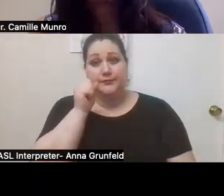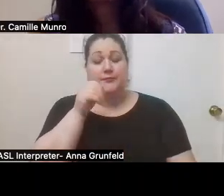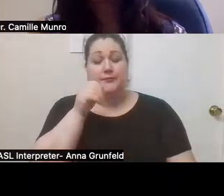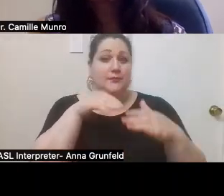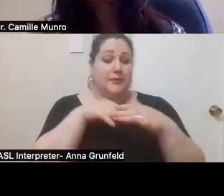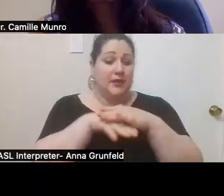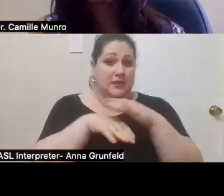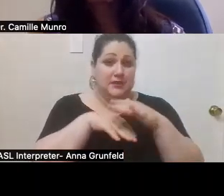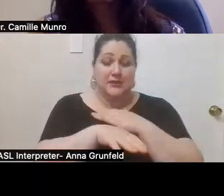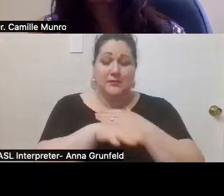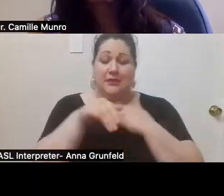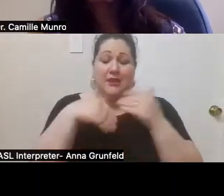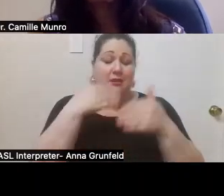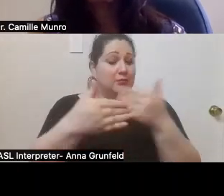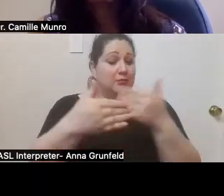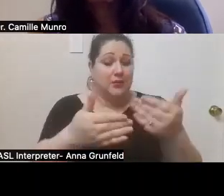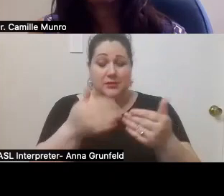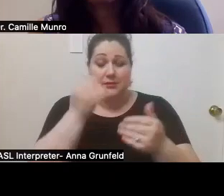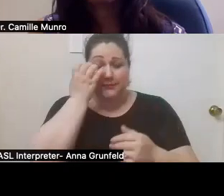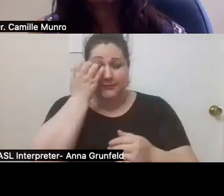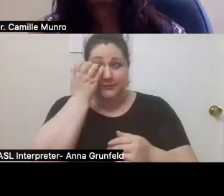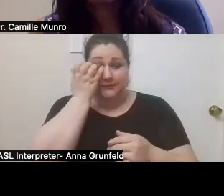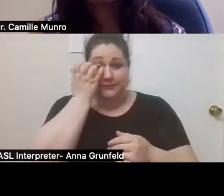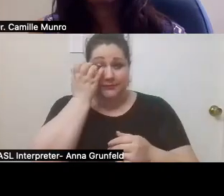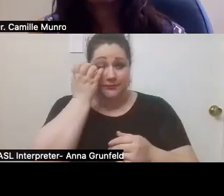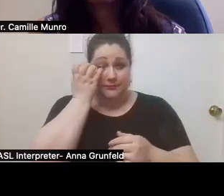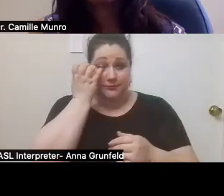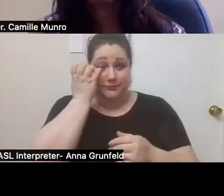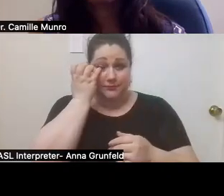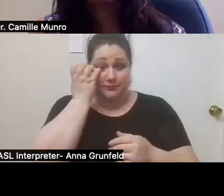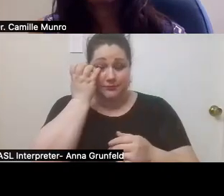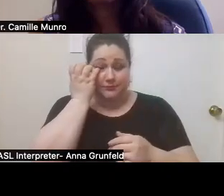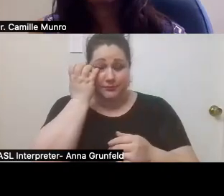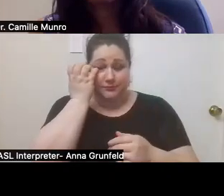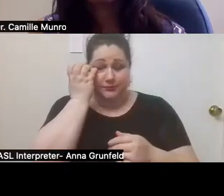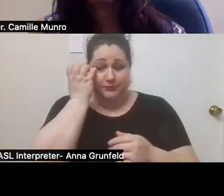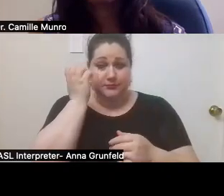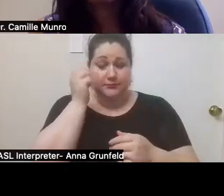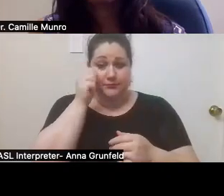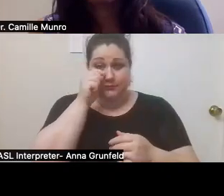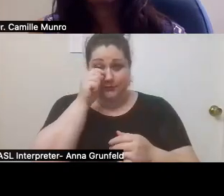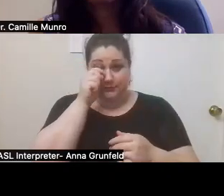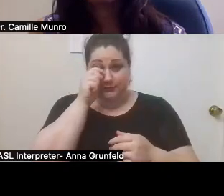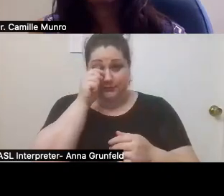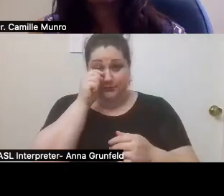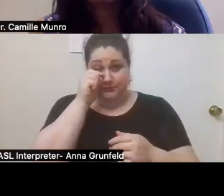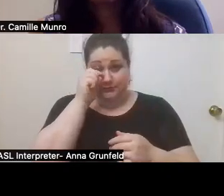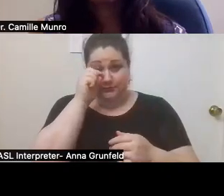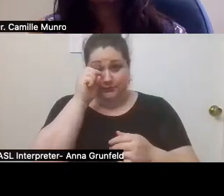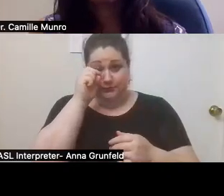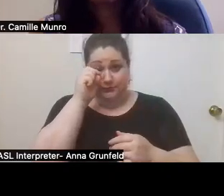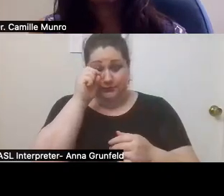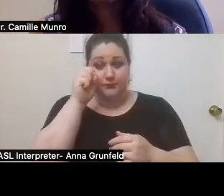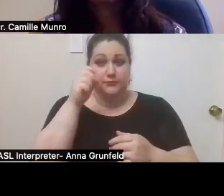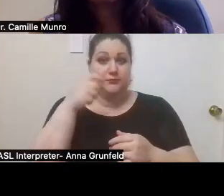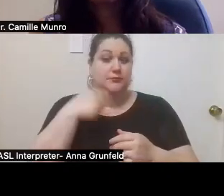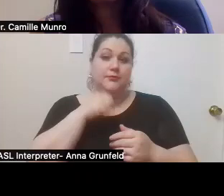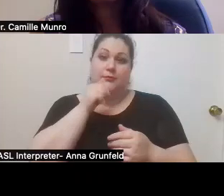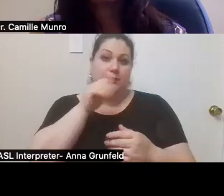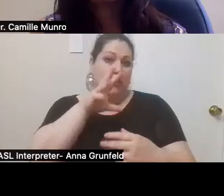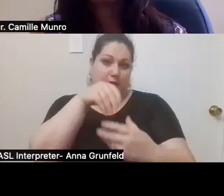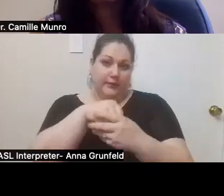I think it's all, I'm not at all involved in this but I know it's being talked a lot about